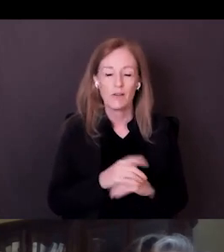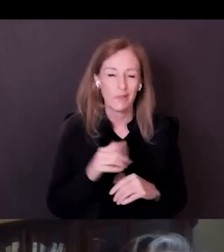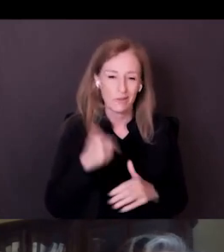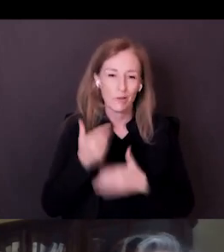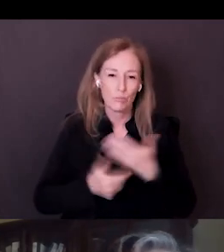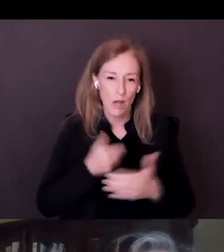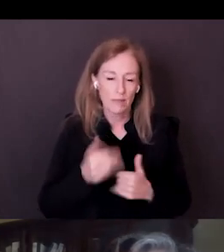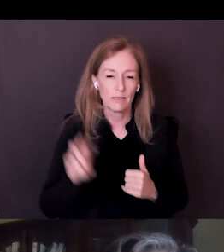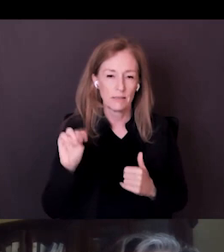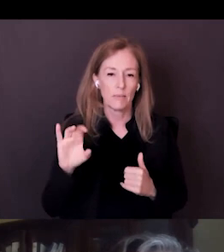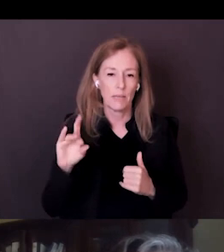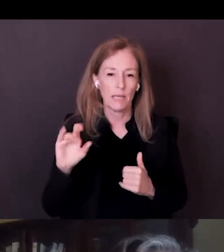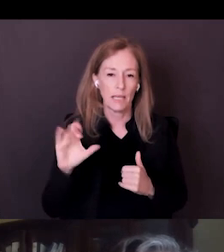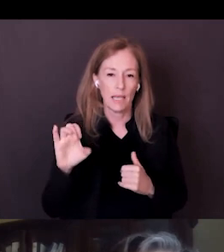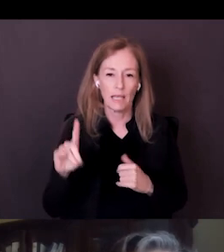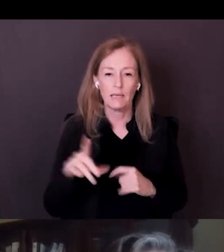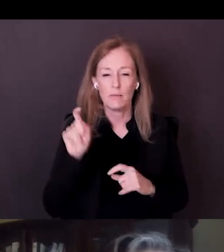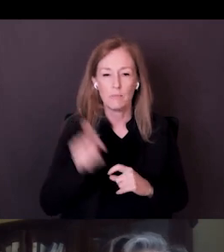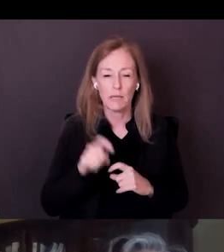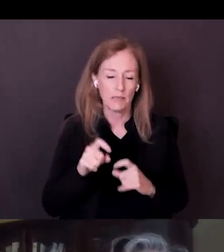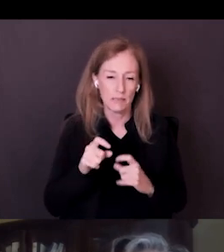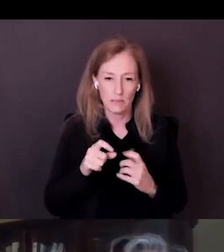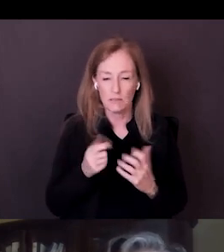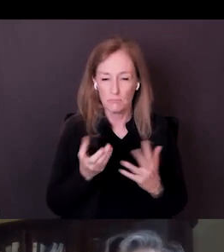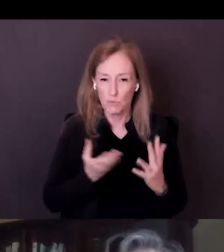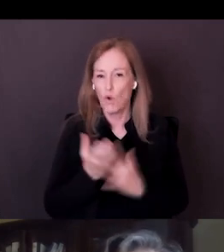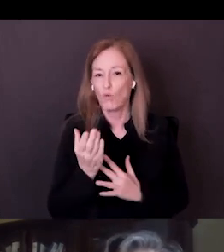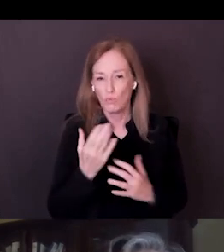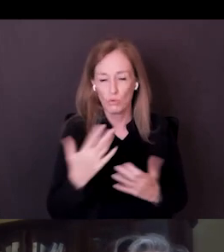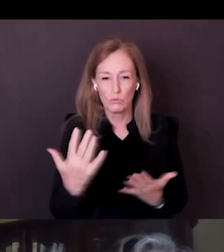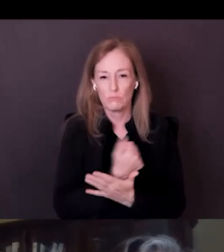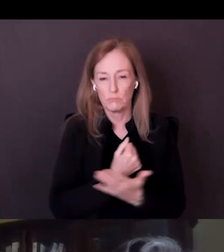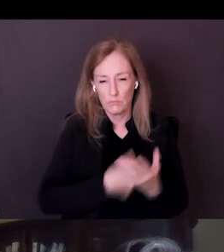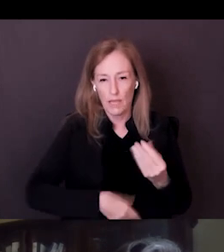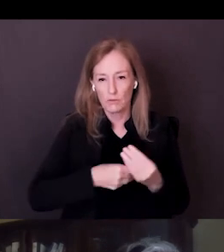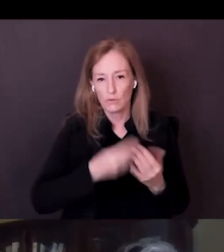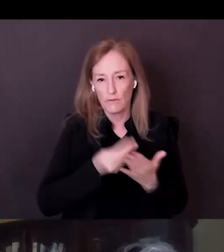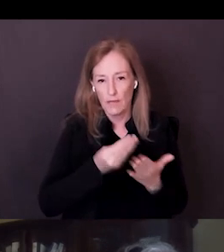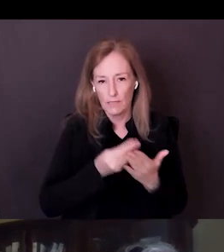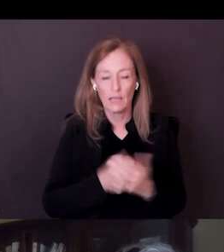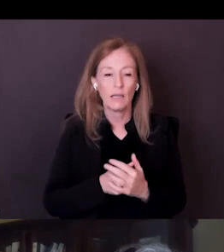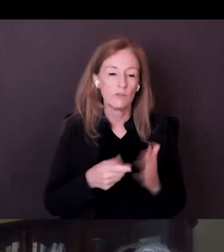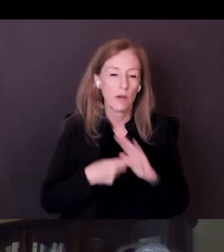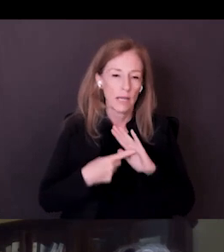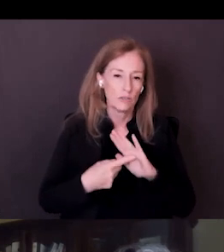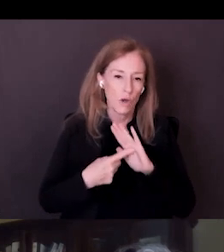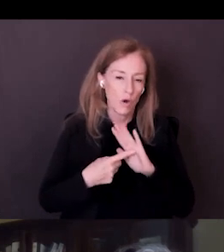IN ORDER TO GET THE INCREASED FUNDING AND I PROVIDED AN EXAMPLE OF WHAT ARIZONA DID TO GET THAT AUTHORITY.